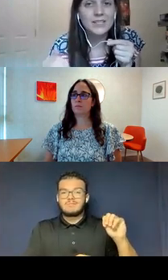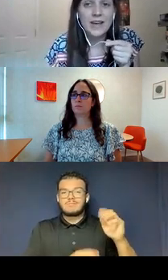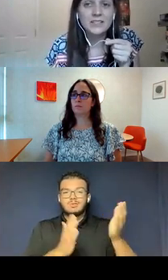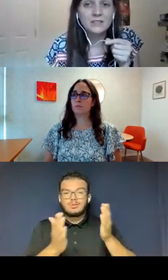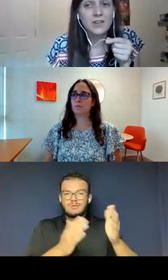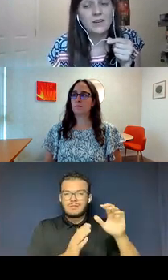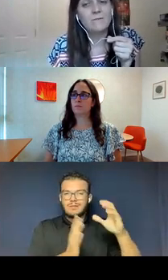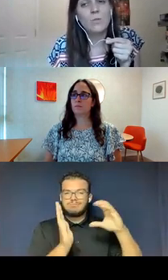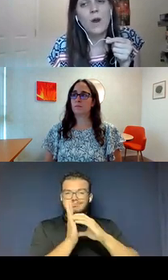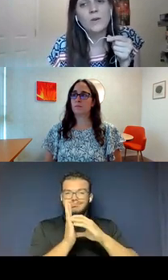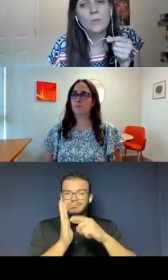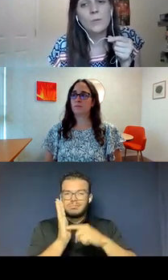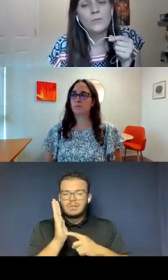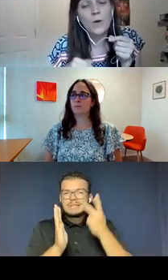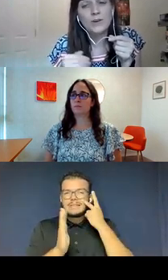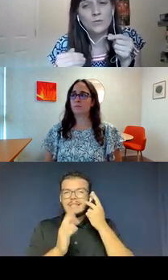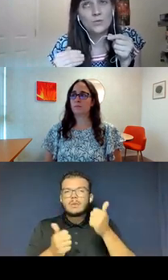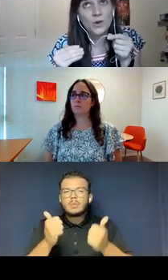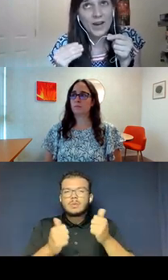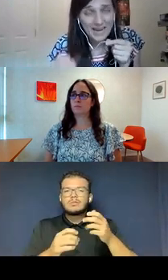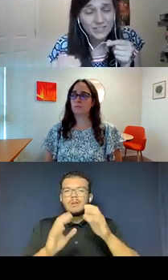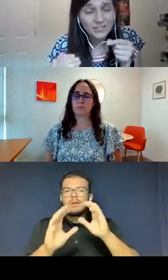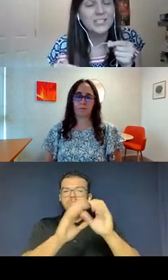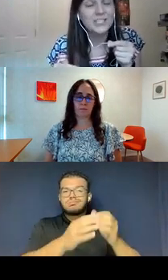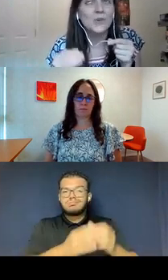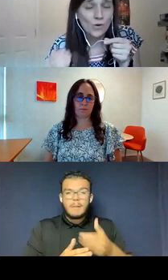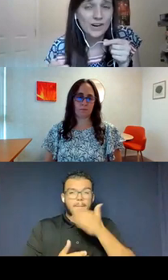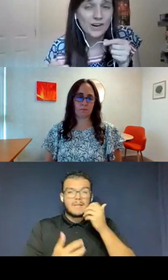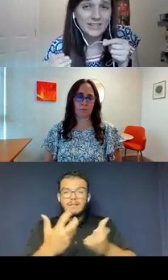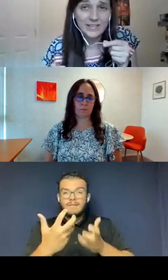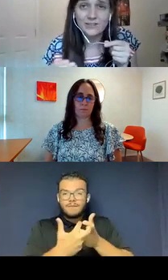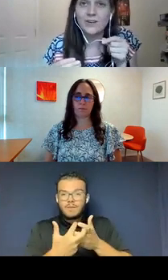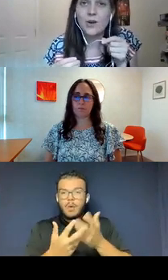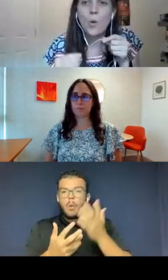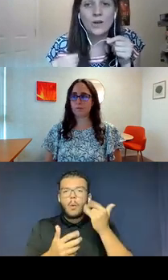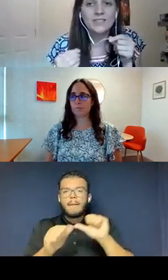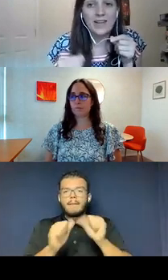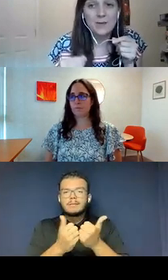is the best fit for why your agency or organization wasn't